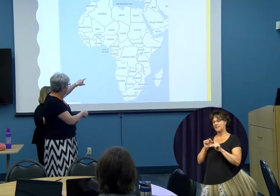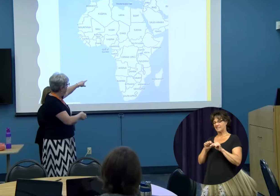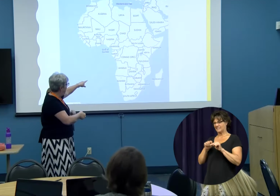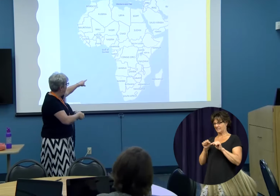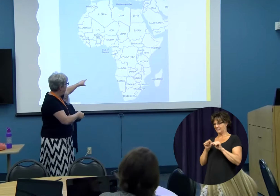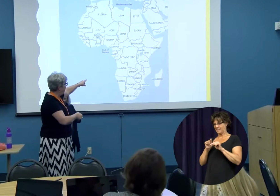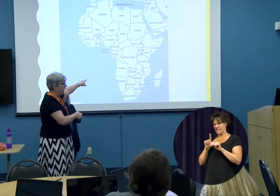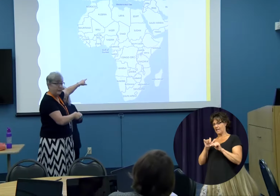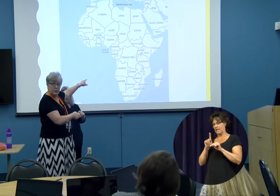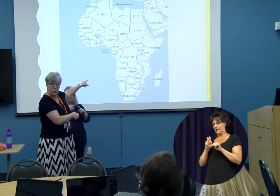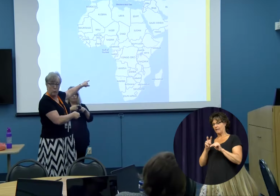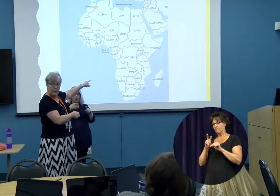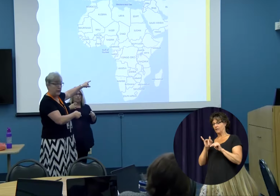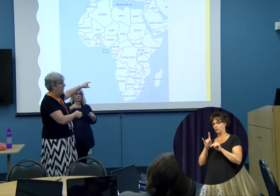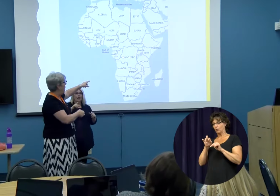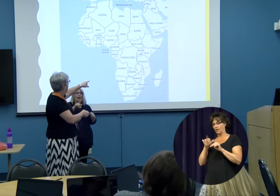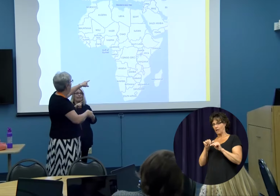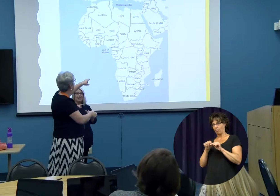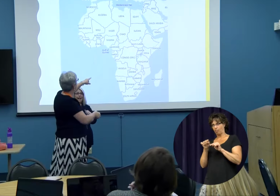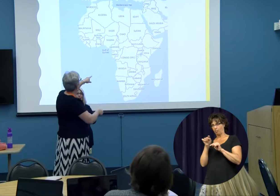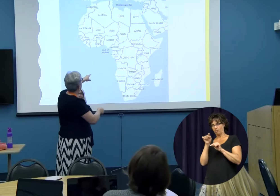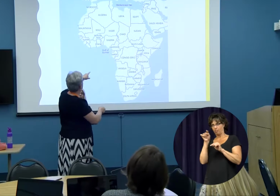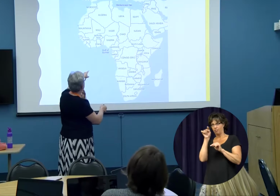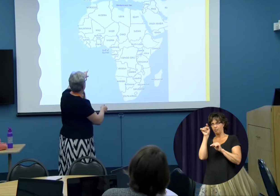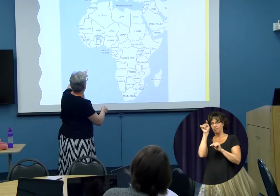Does anybody know what the problems were?